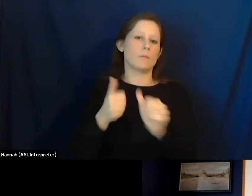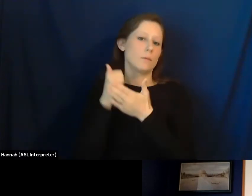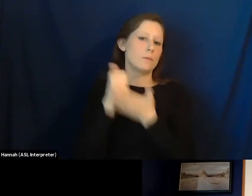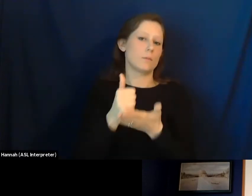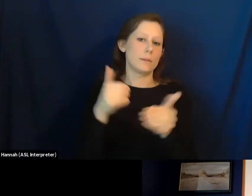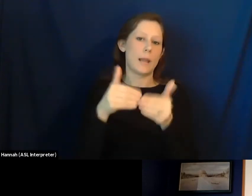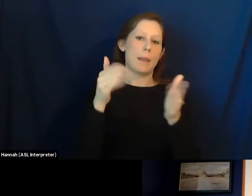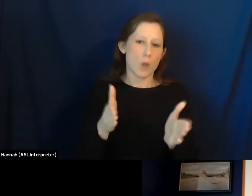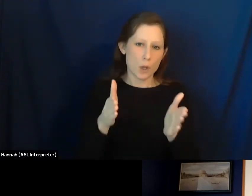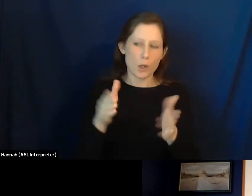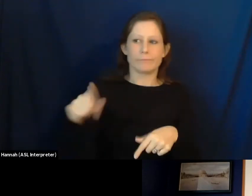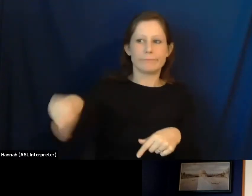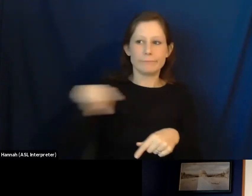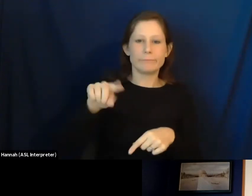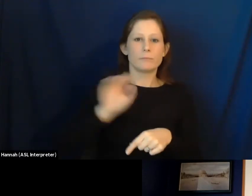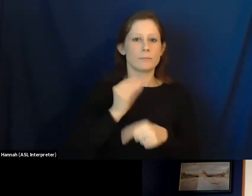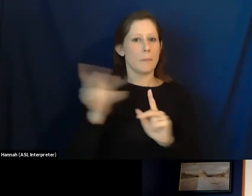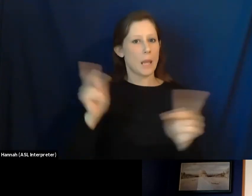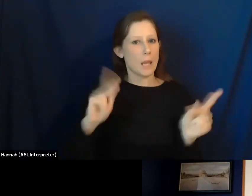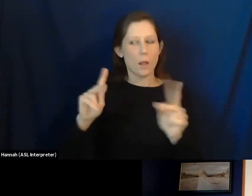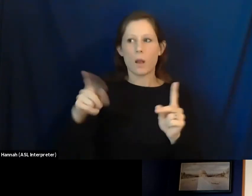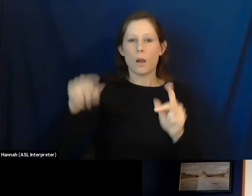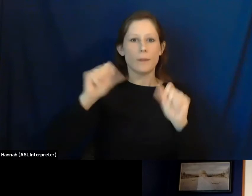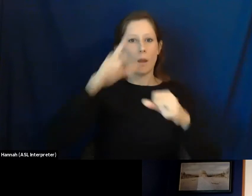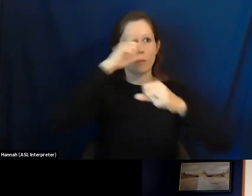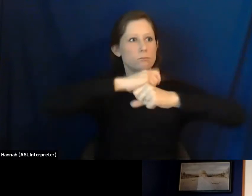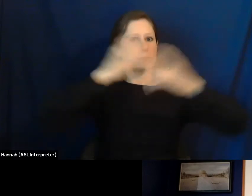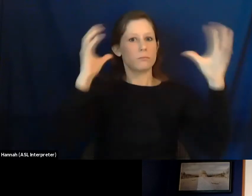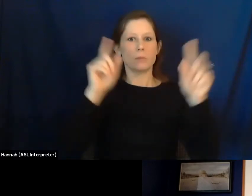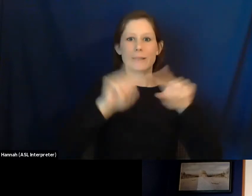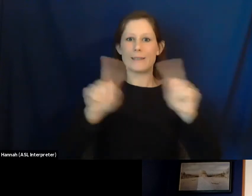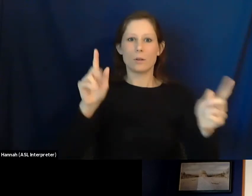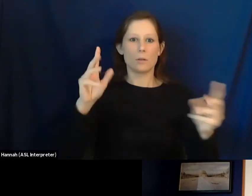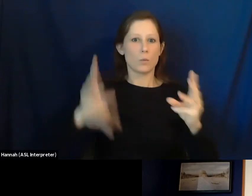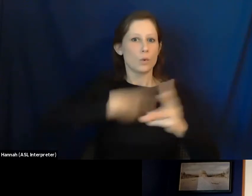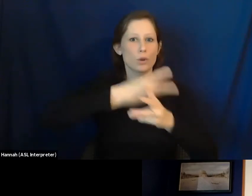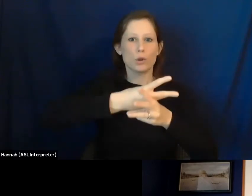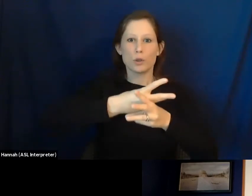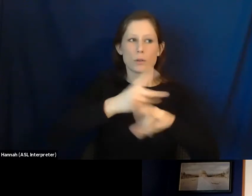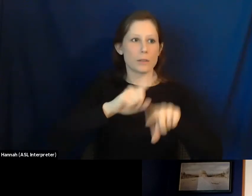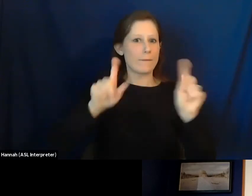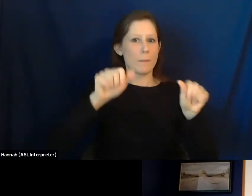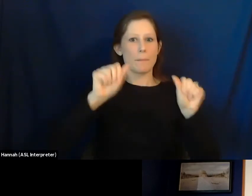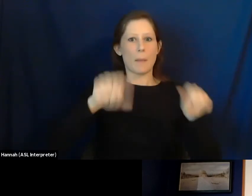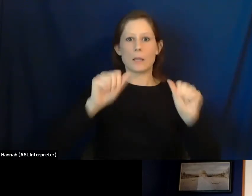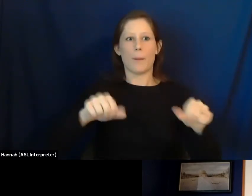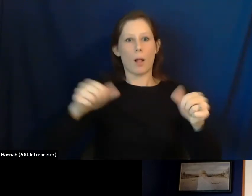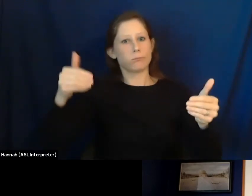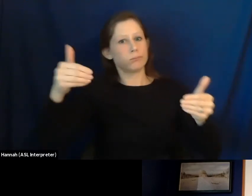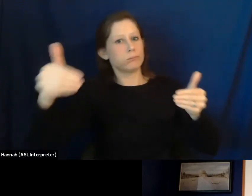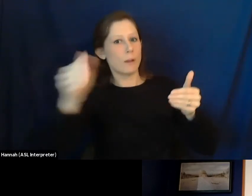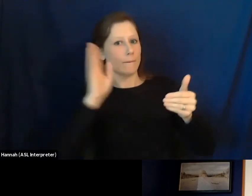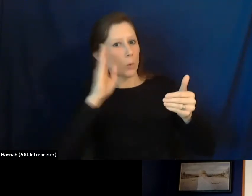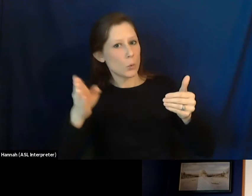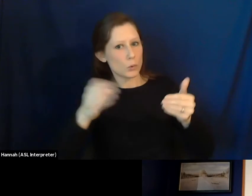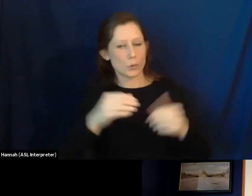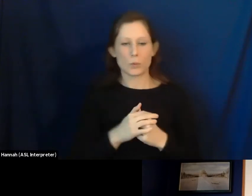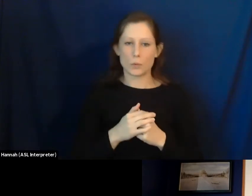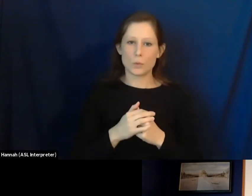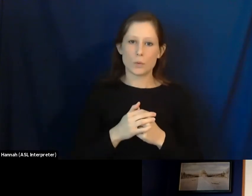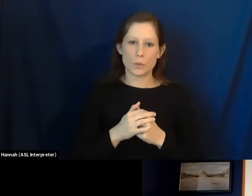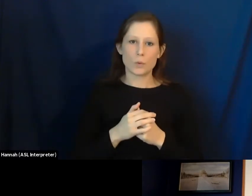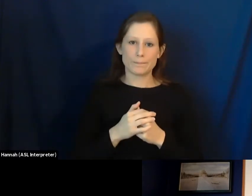imagine different worlds and different possibilities and different ways of being. So again, we've